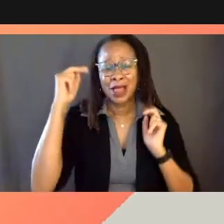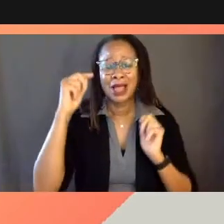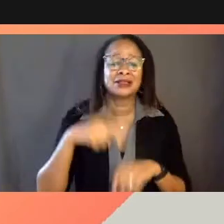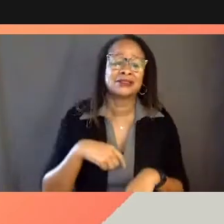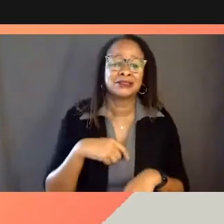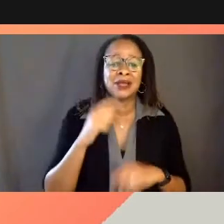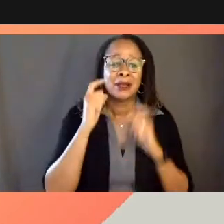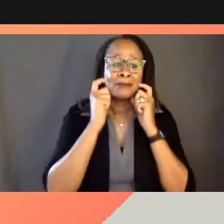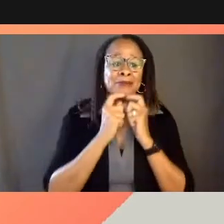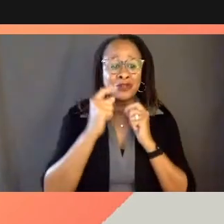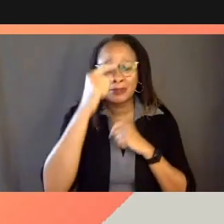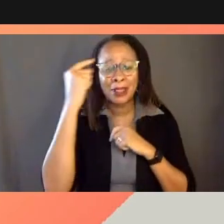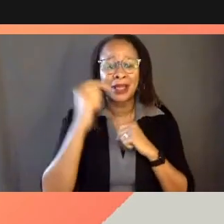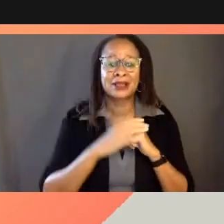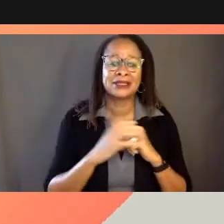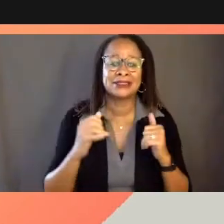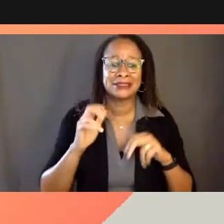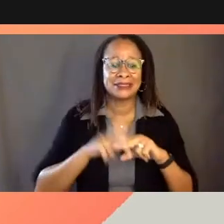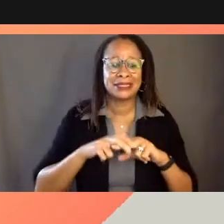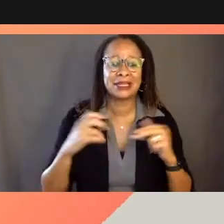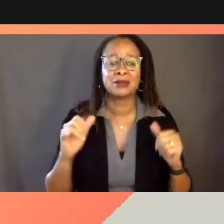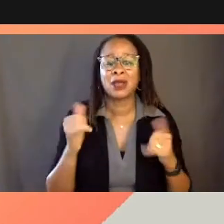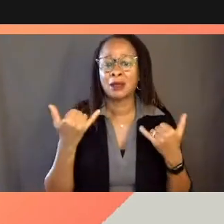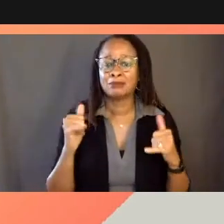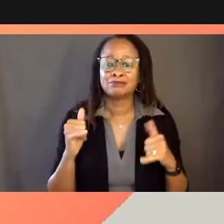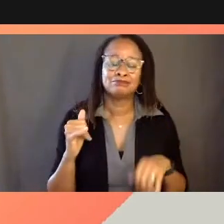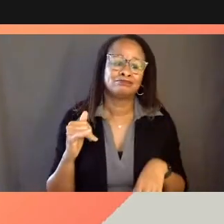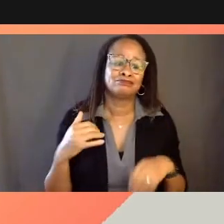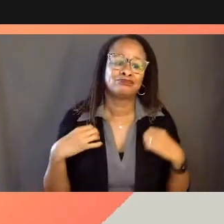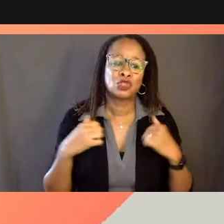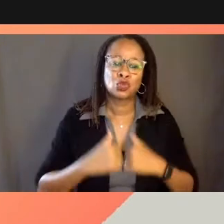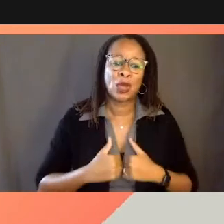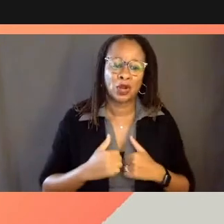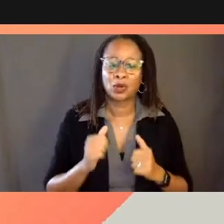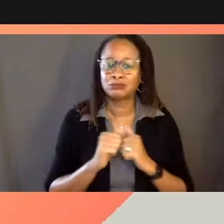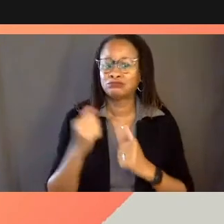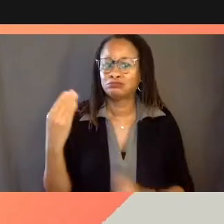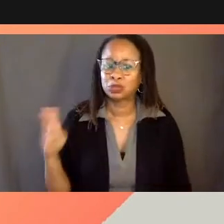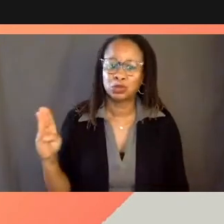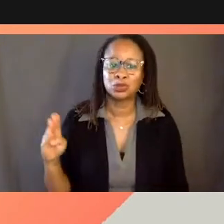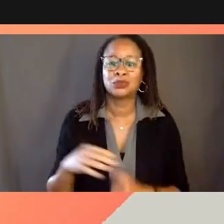and sitting in a room with gray and yellow walls. There's a white door, brown bookshelf